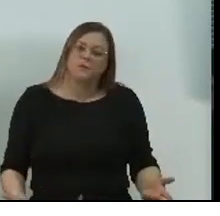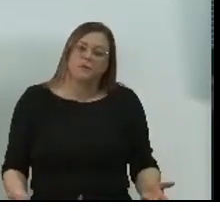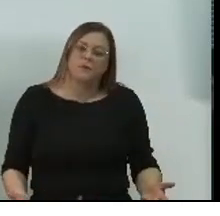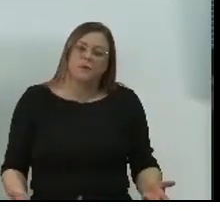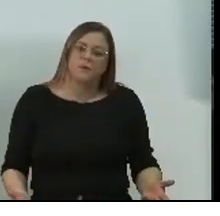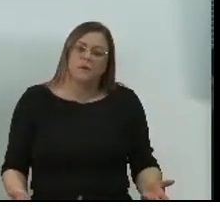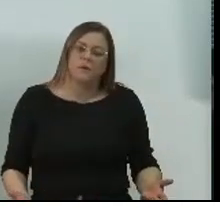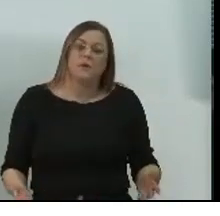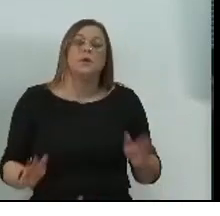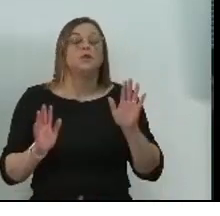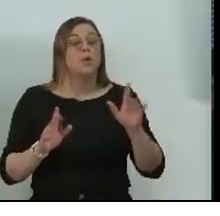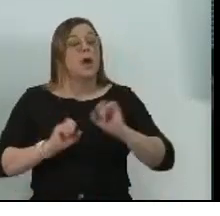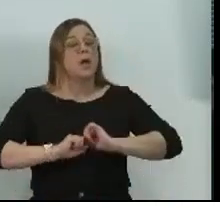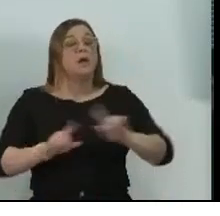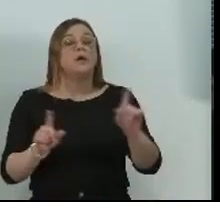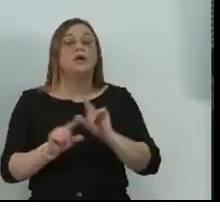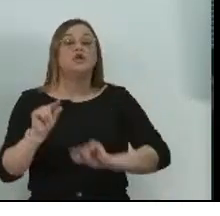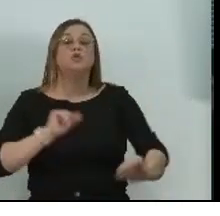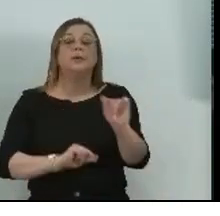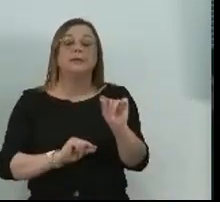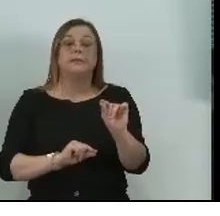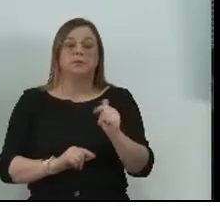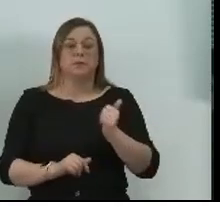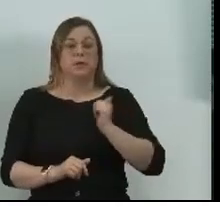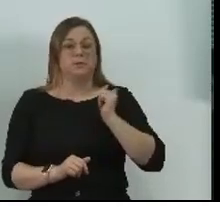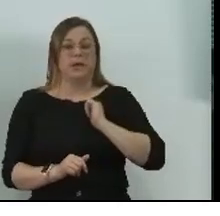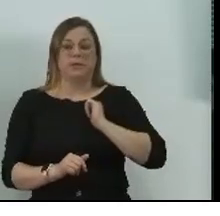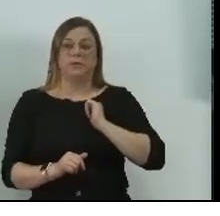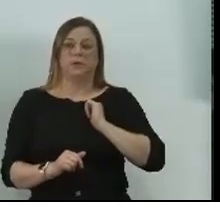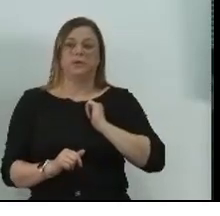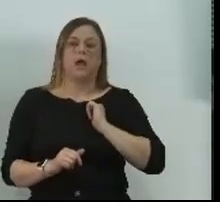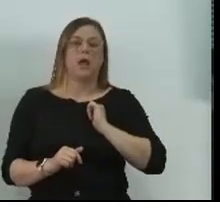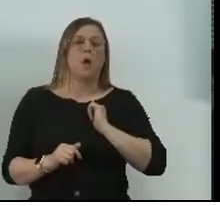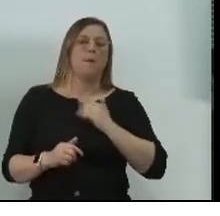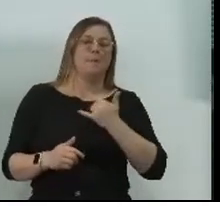So I put a tweet out expecting maybe to get a couple of likes.